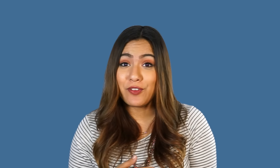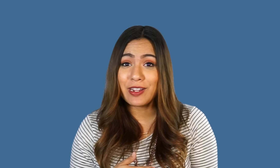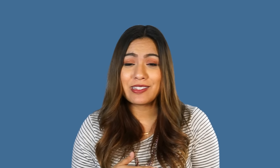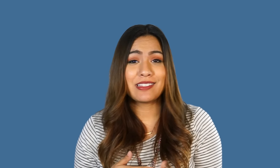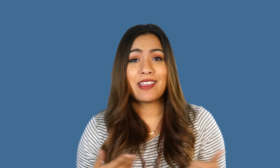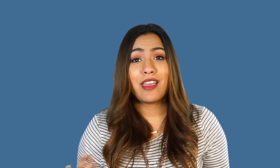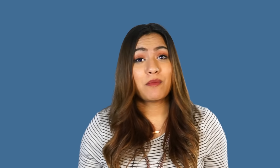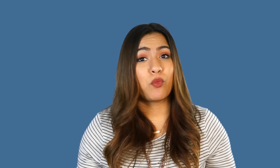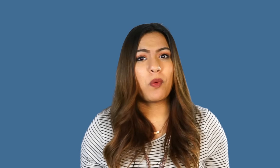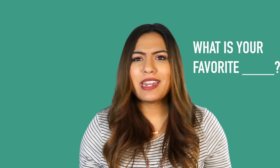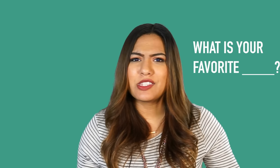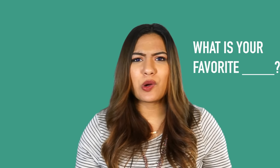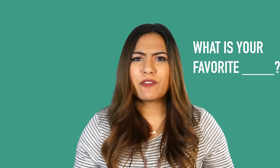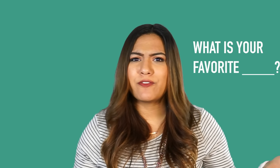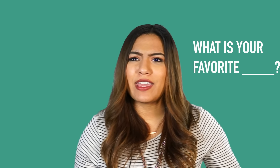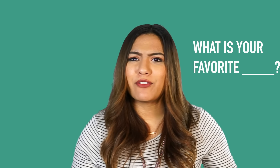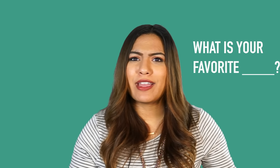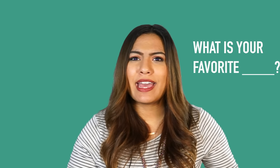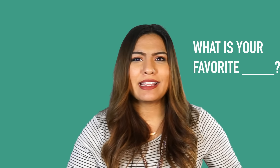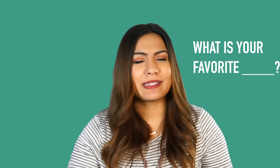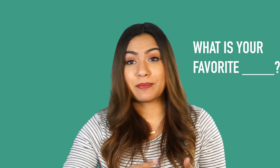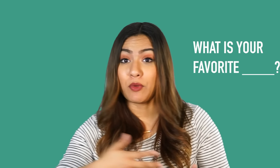First, what is your favorite-